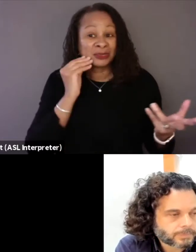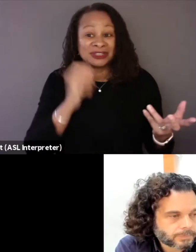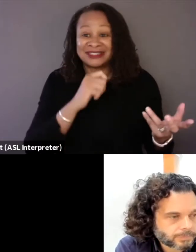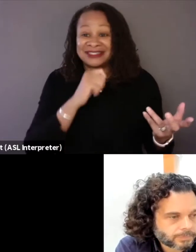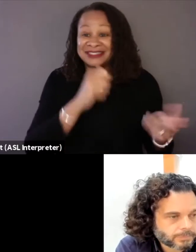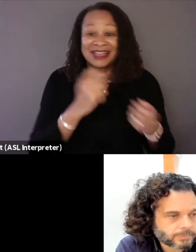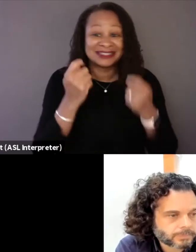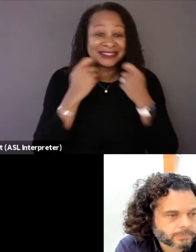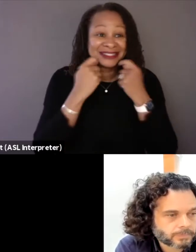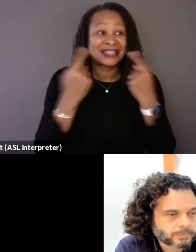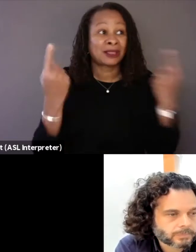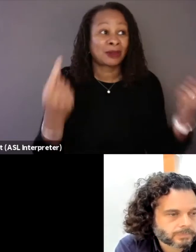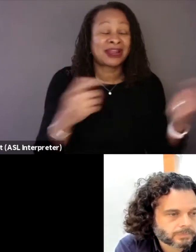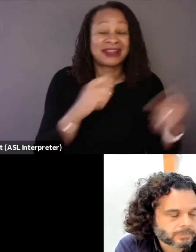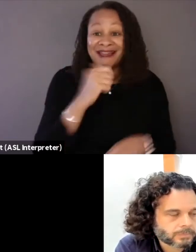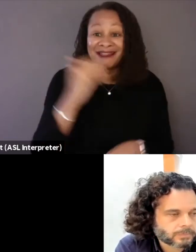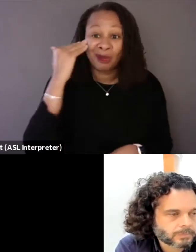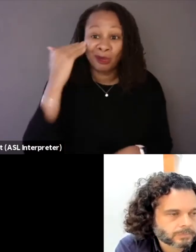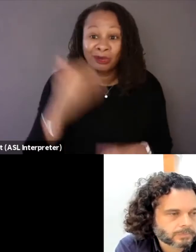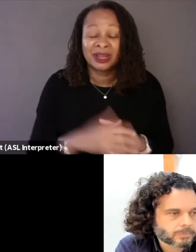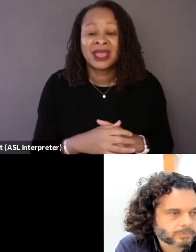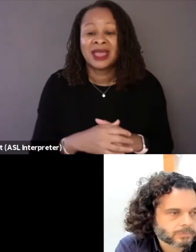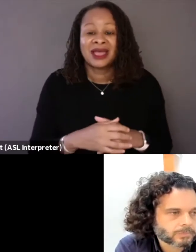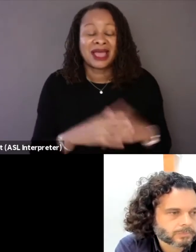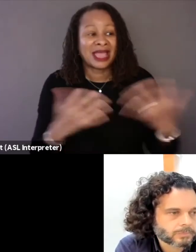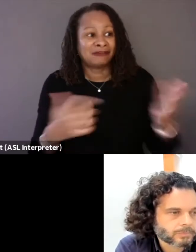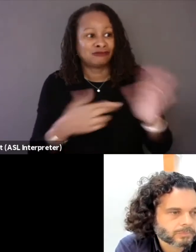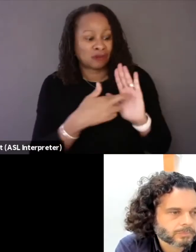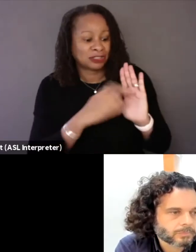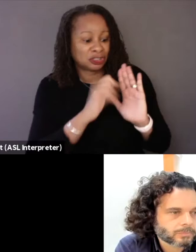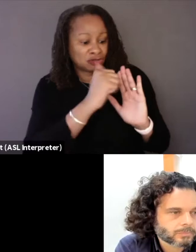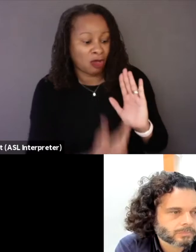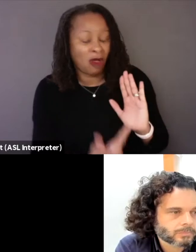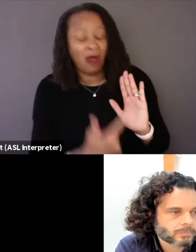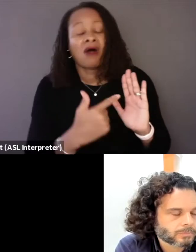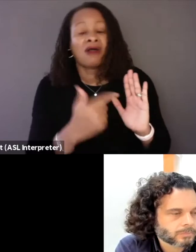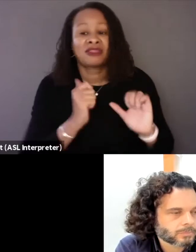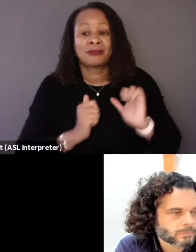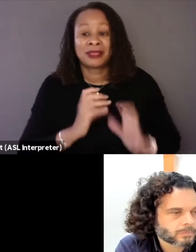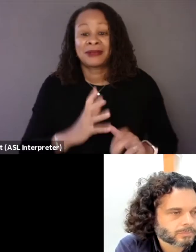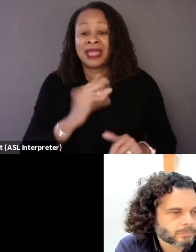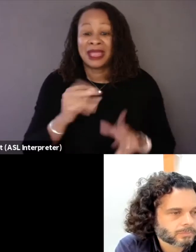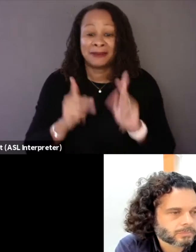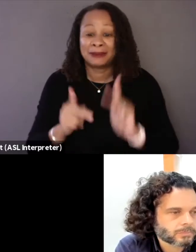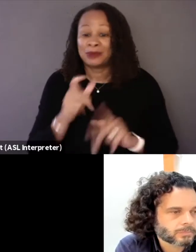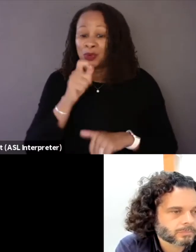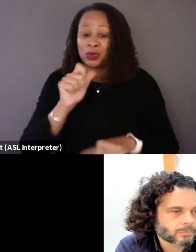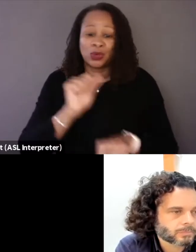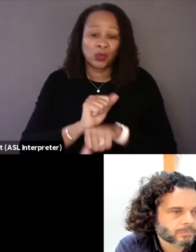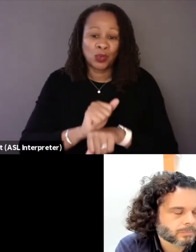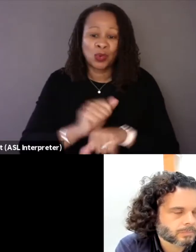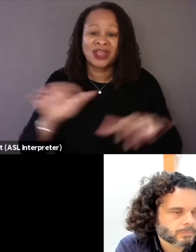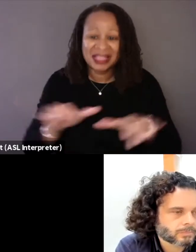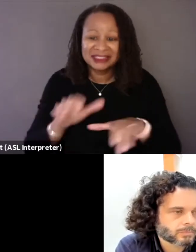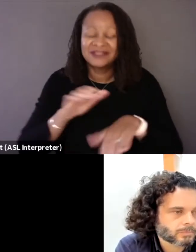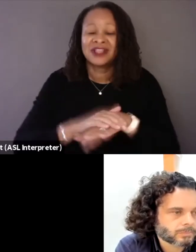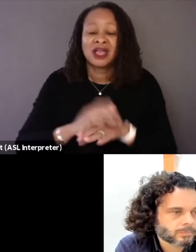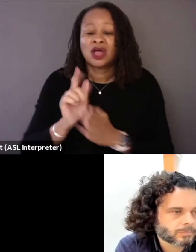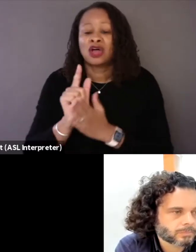unknown, and kind of represents all the players. And then we needed people that could have worked actively on the lawsuit for years